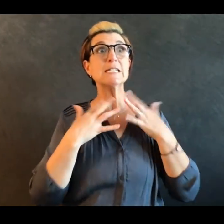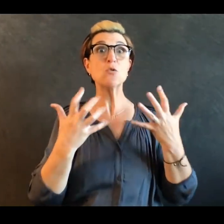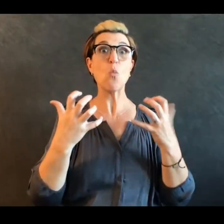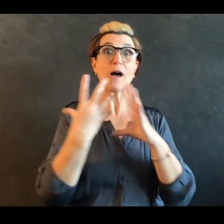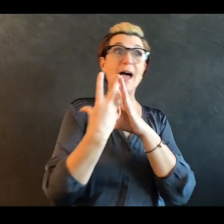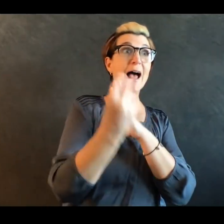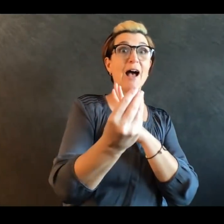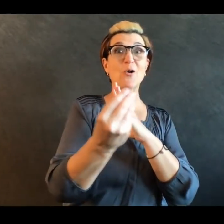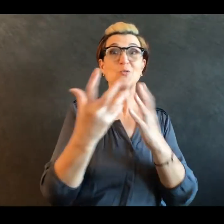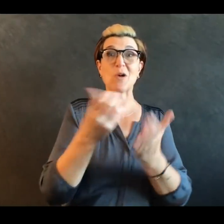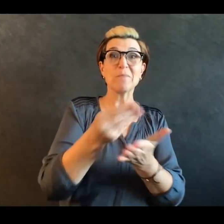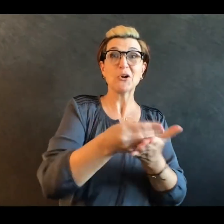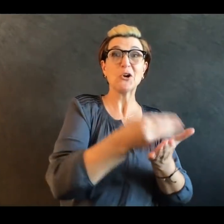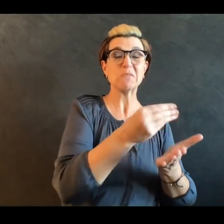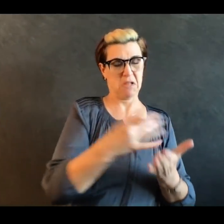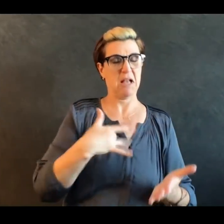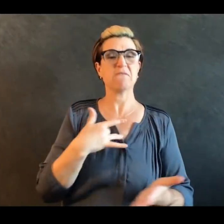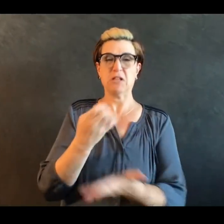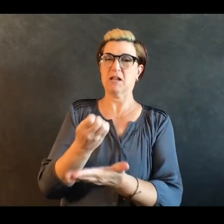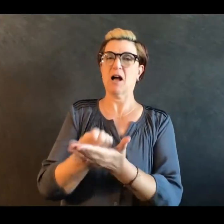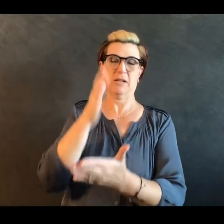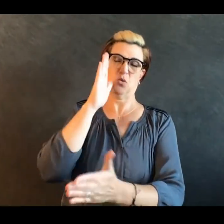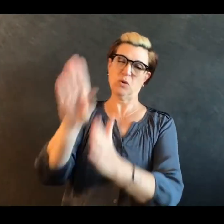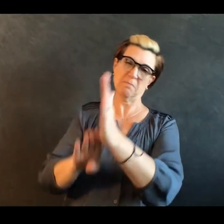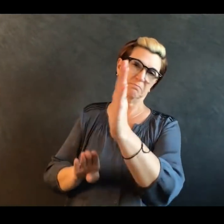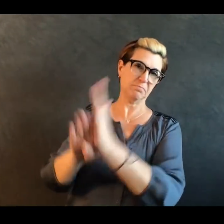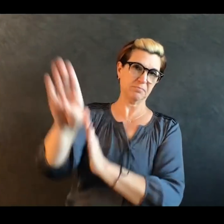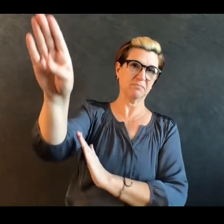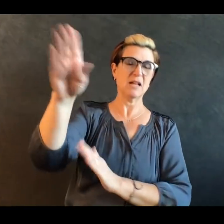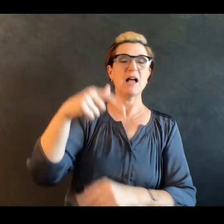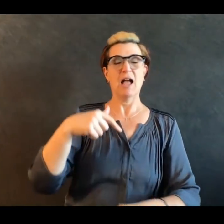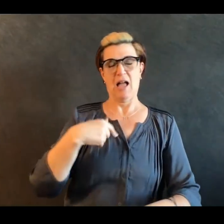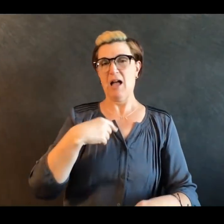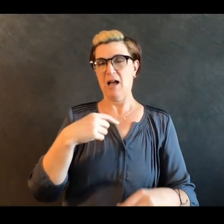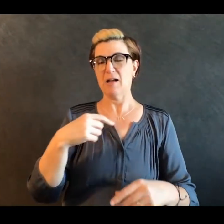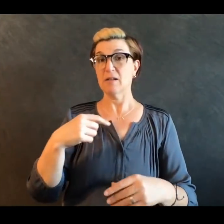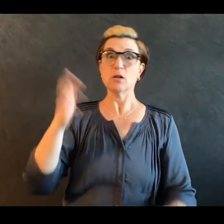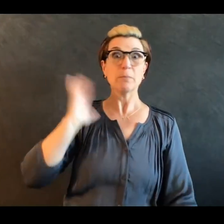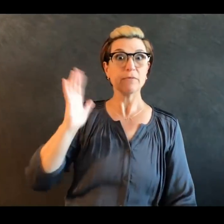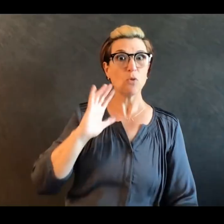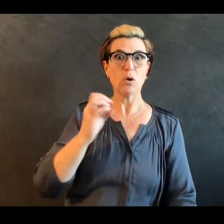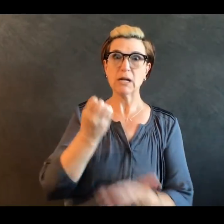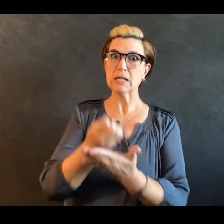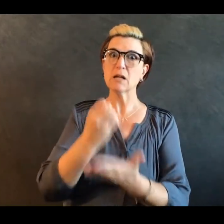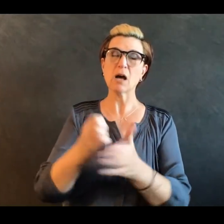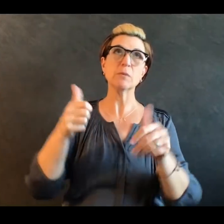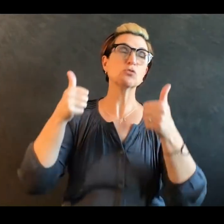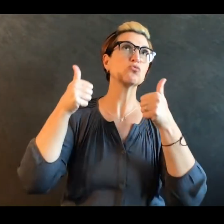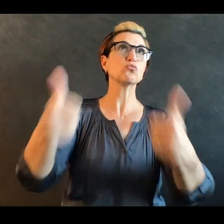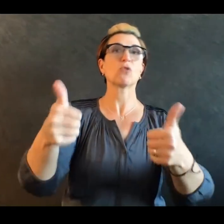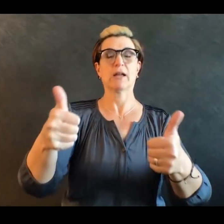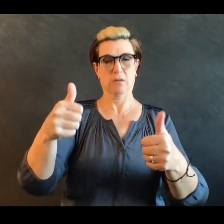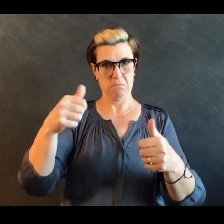like to see it more than match what we had before what we had before was a miracle and we think this is going to be even more than a miracle we're going to